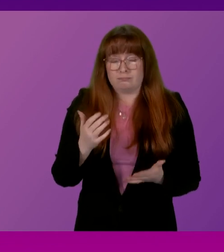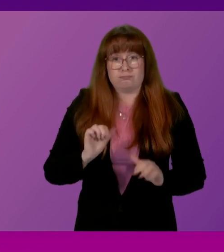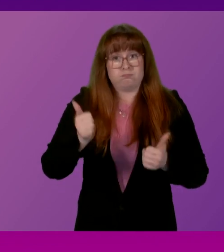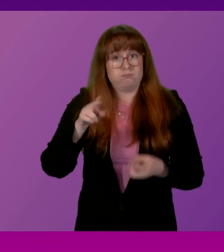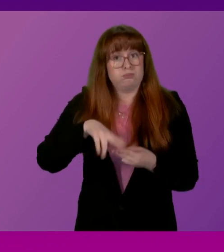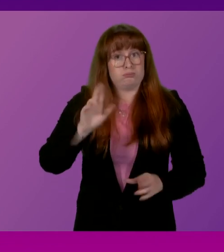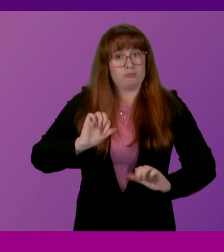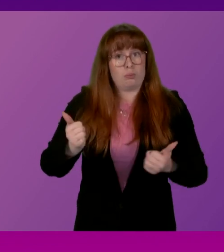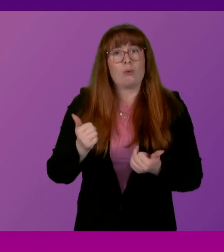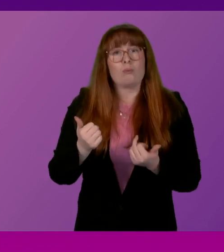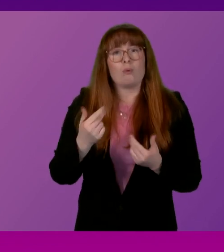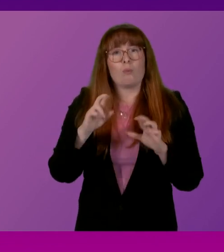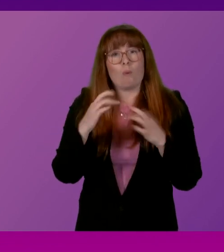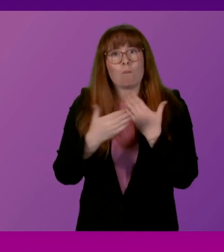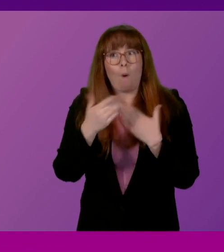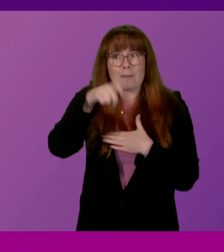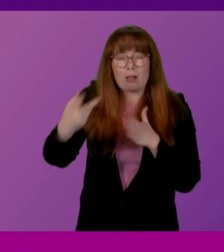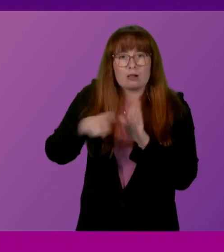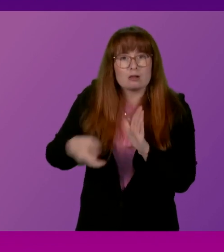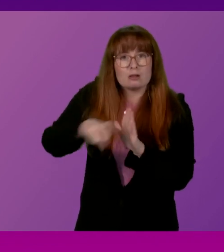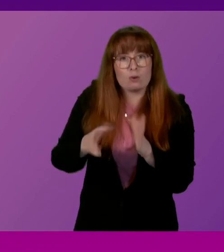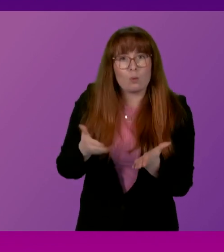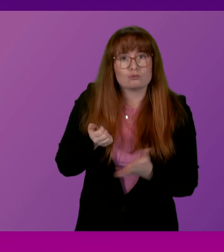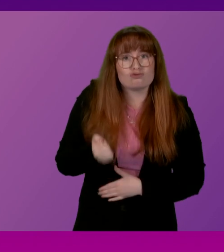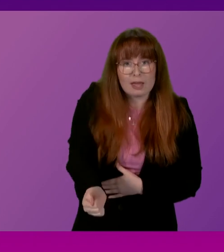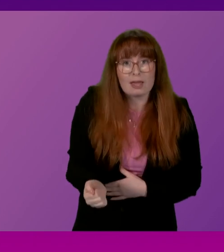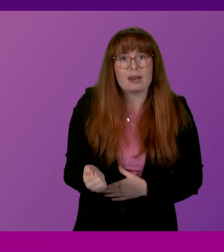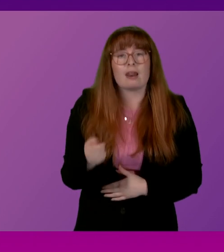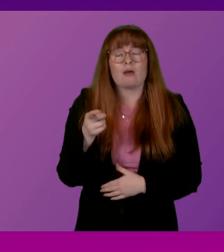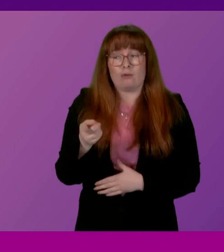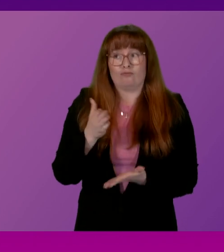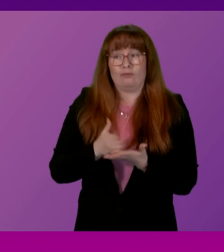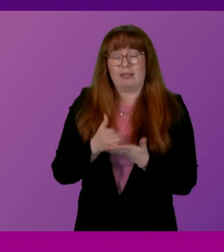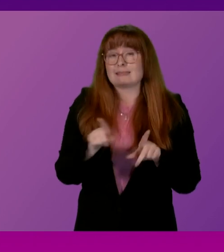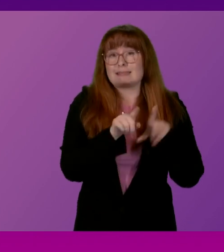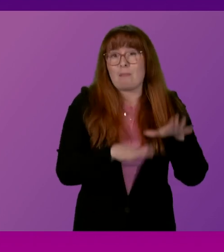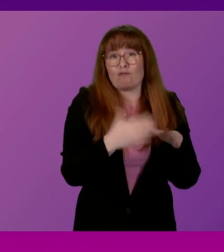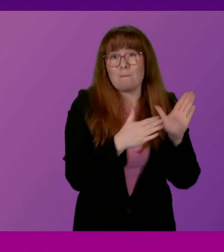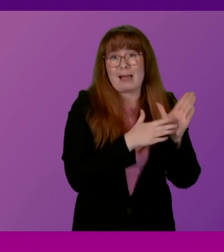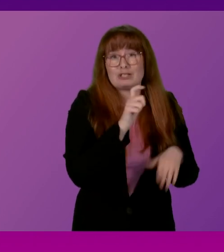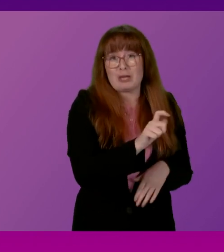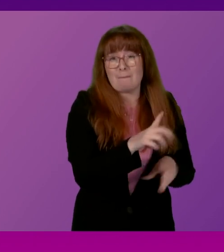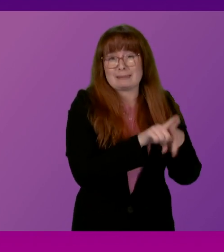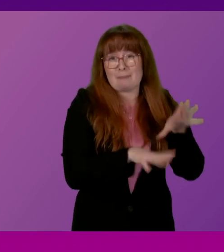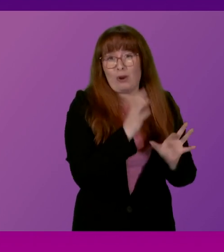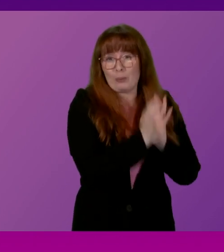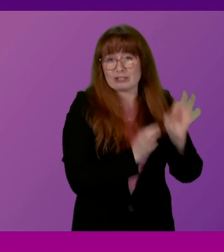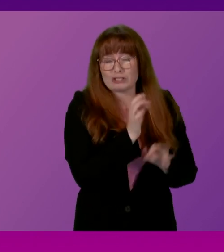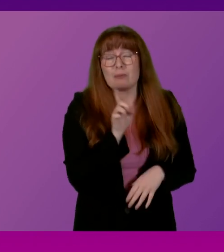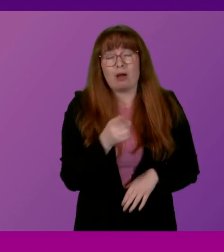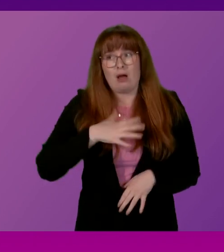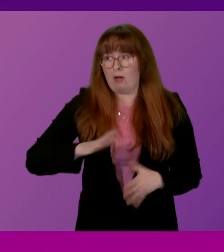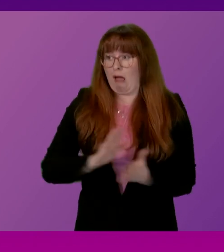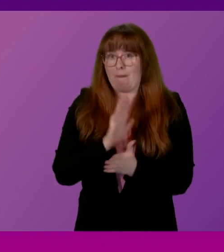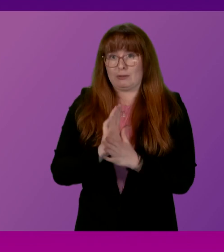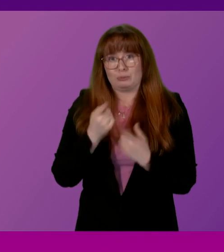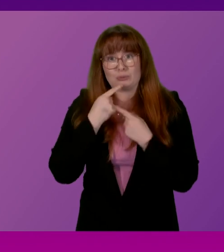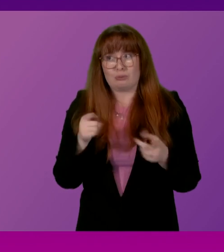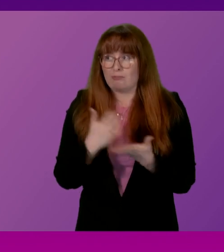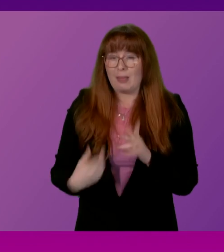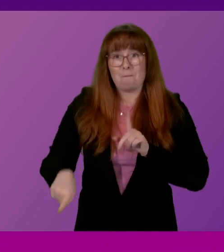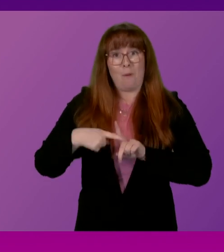our rail services and I am delighted that there has been such a positive response to